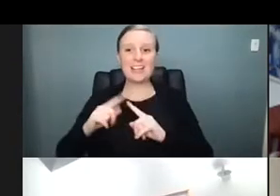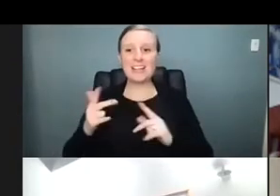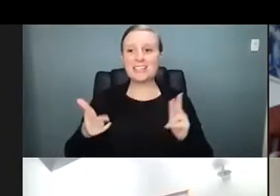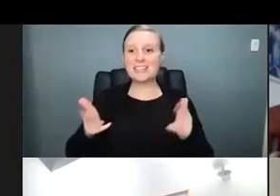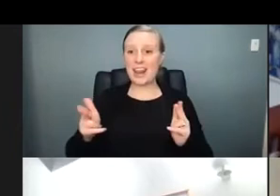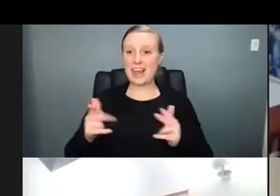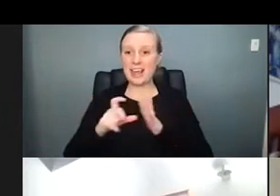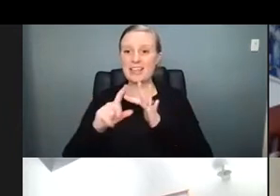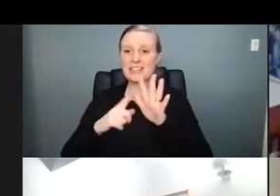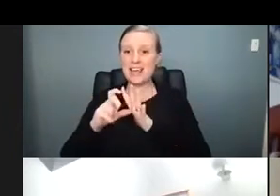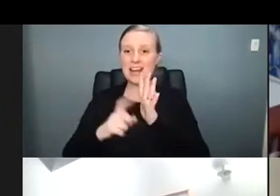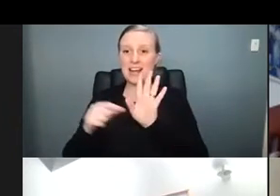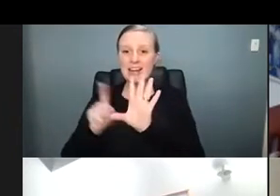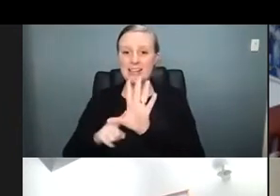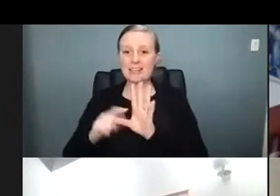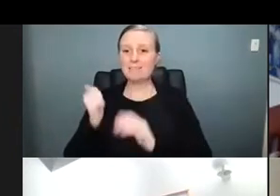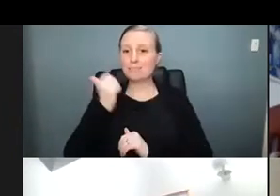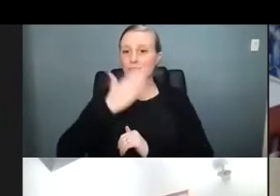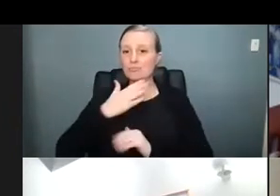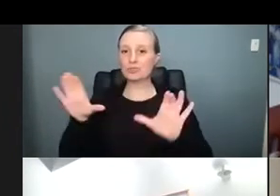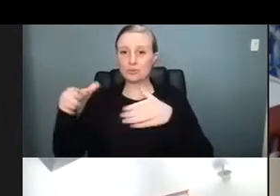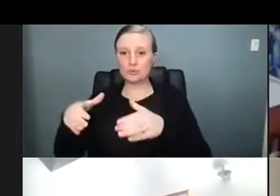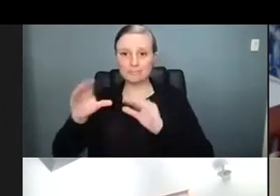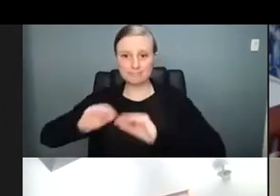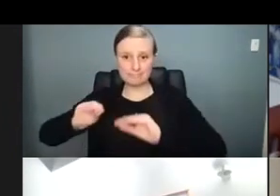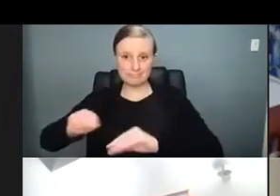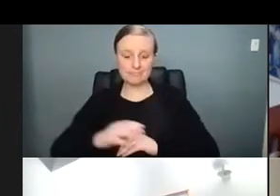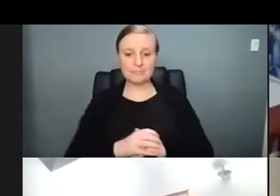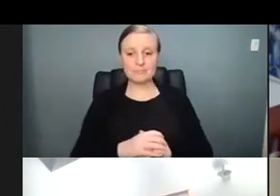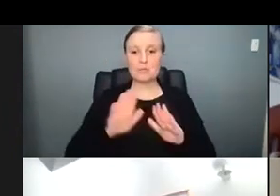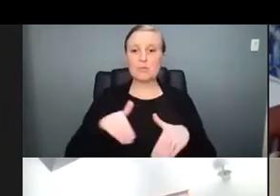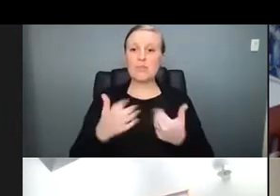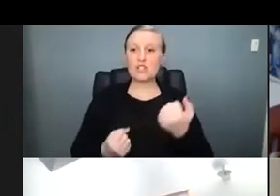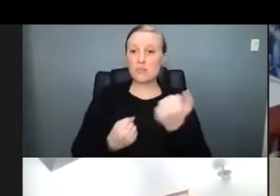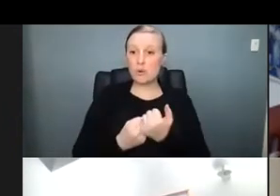out of the equation for low-income families. As part of that program, we provided a hundred